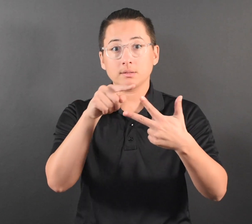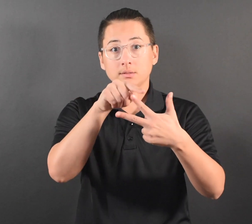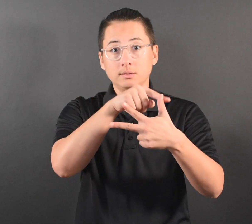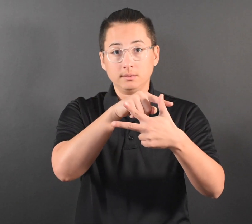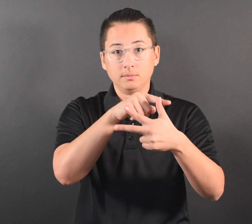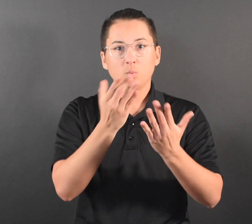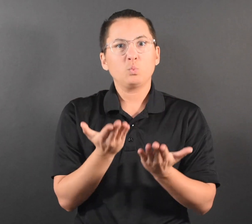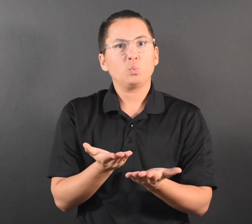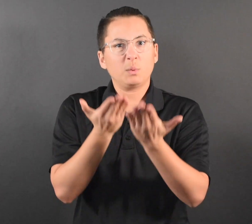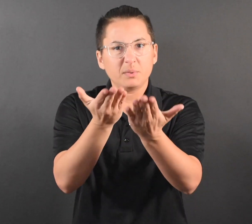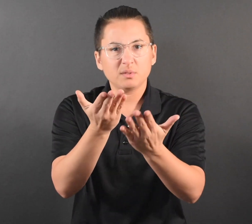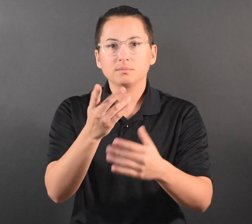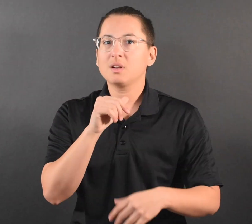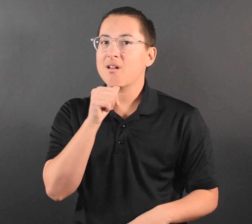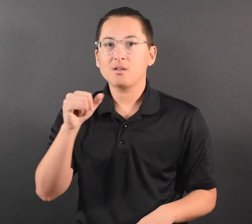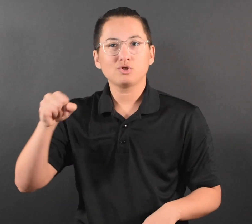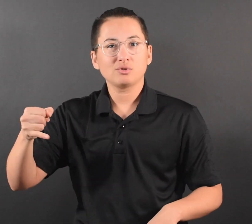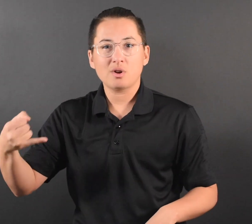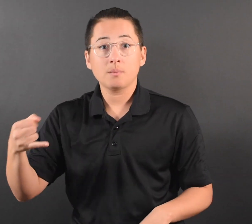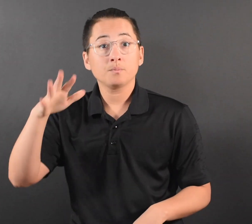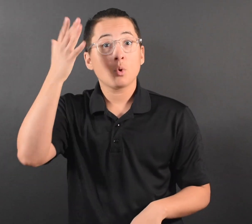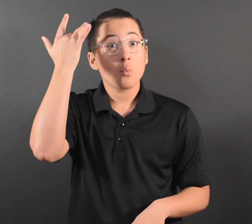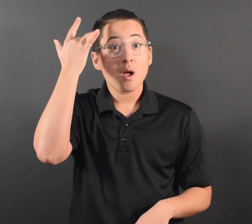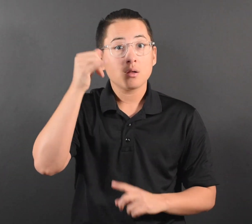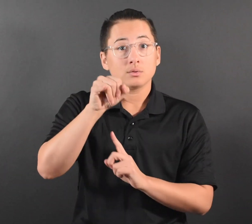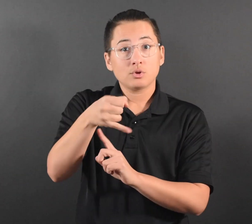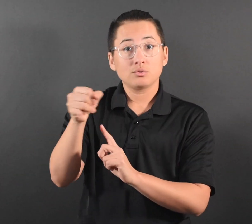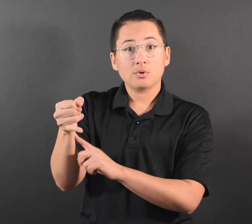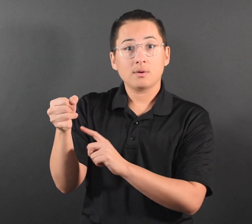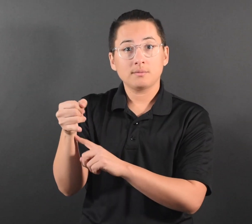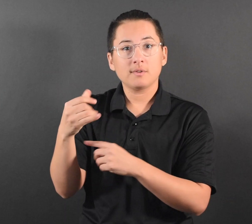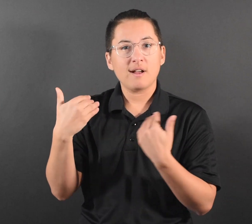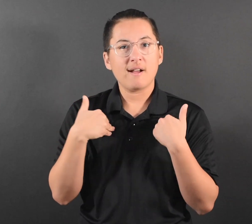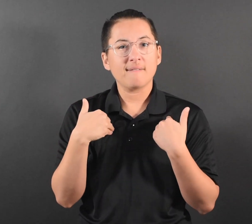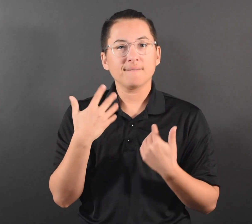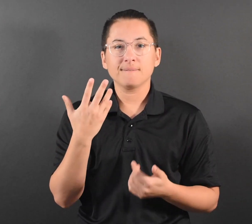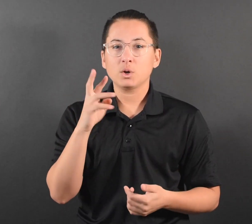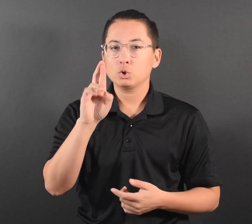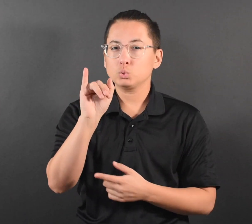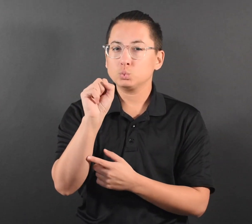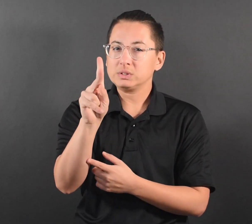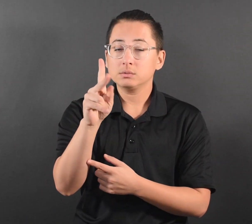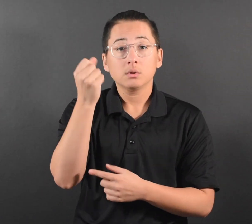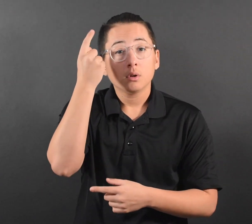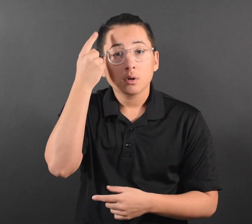Pfizer, Moderna and Novavax are recommended over Johnson & Johnson because of the risk of